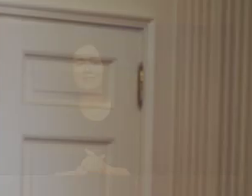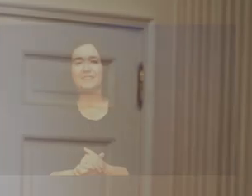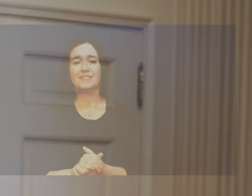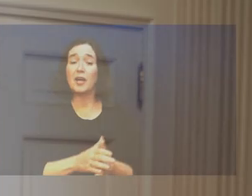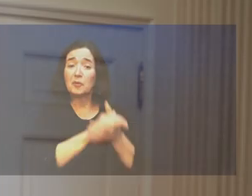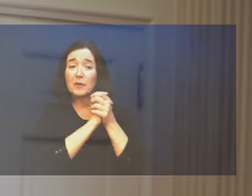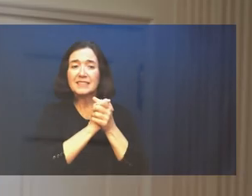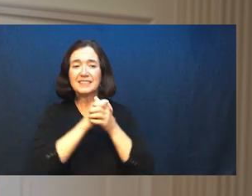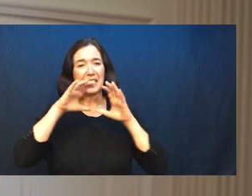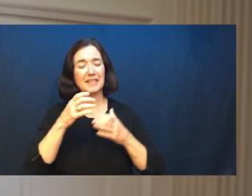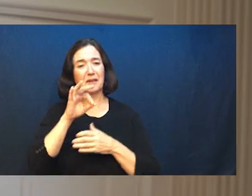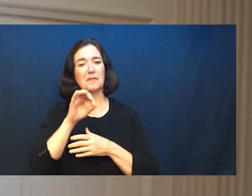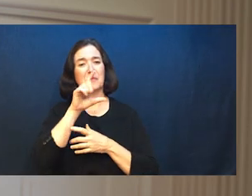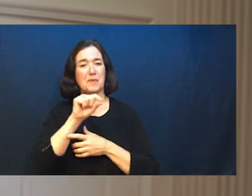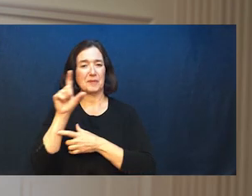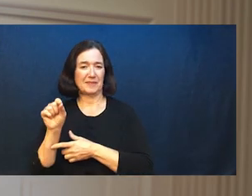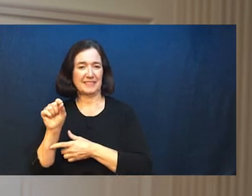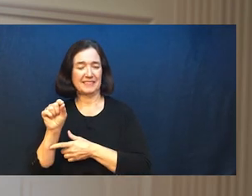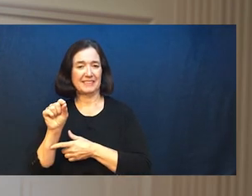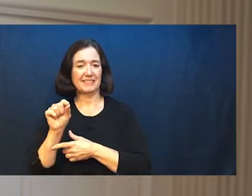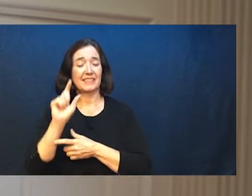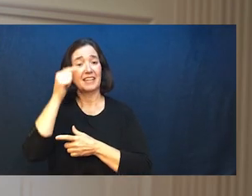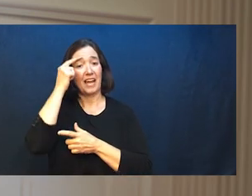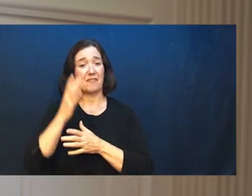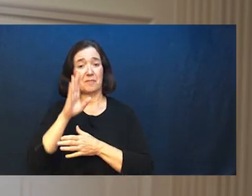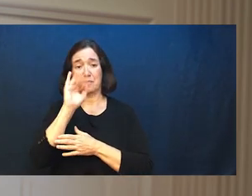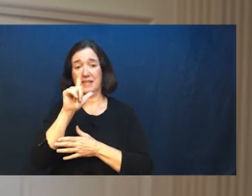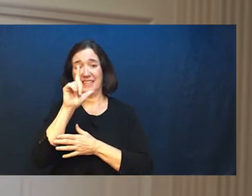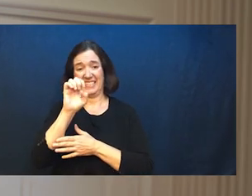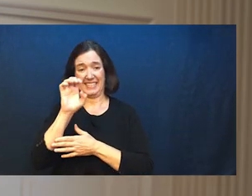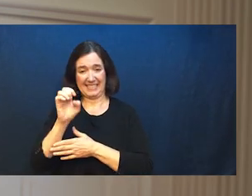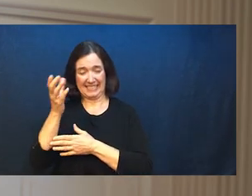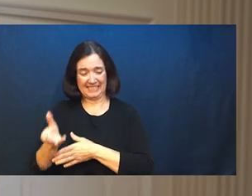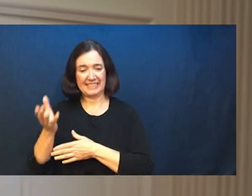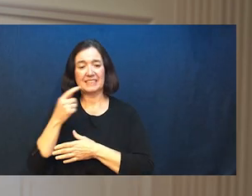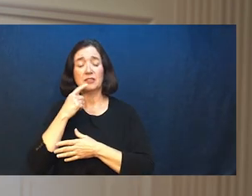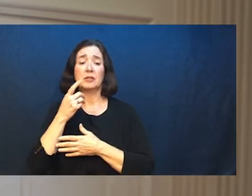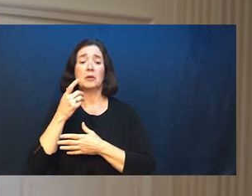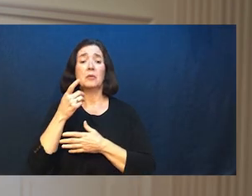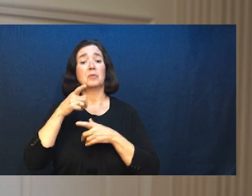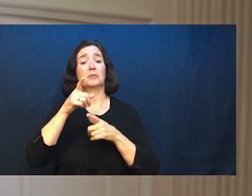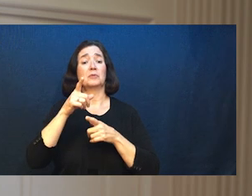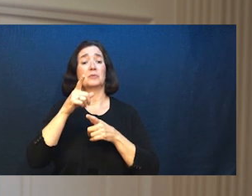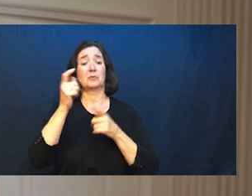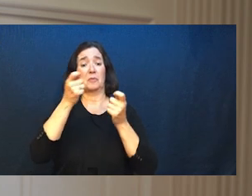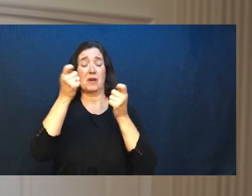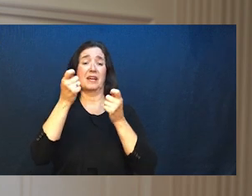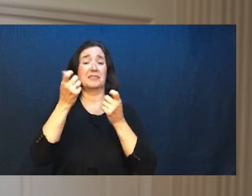Congratulations, Class of 2020. Governor Bill Lee here saying while your celebration this year may be